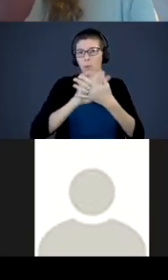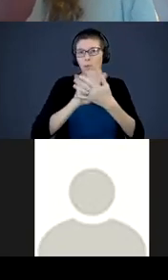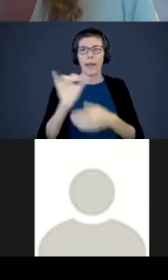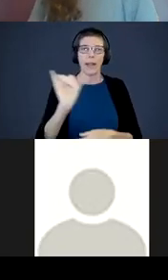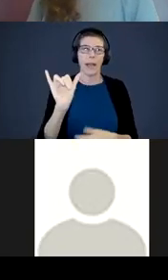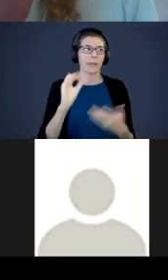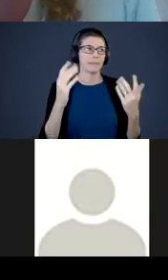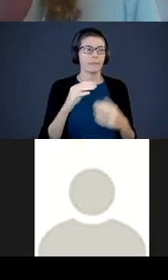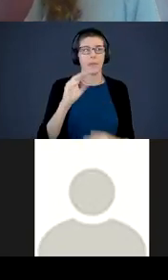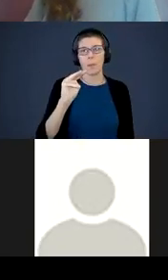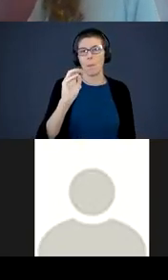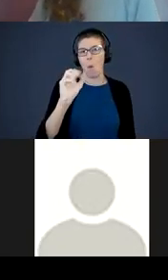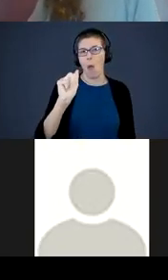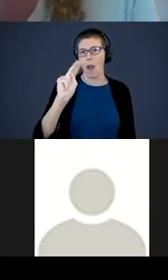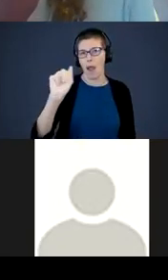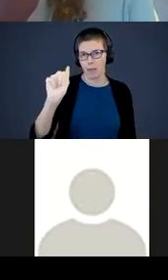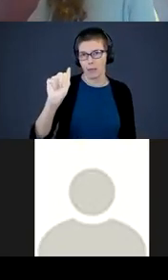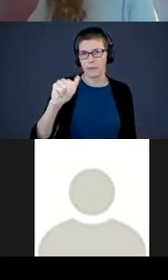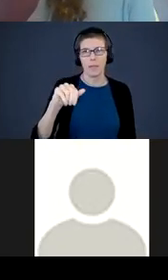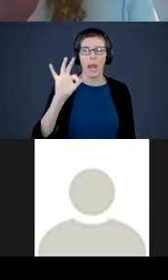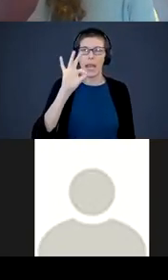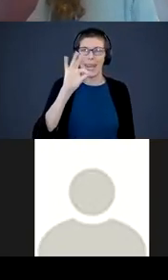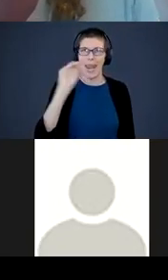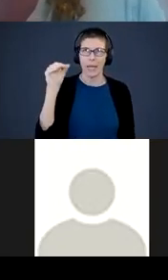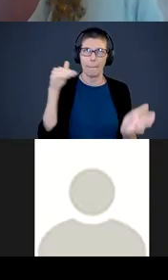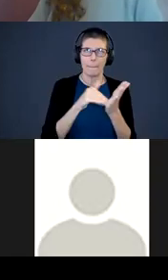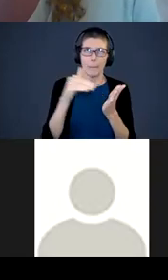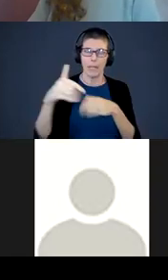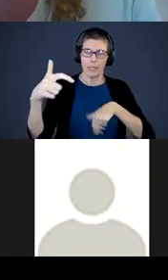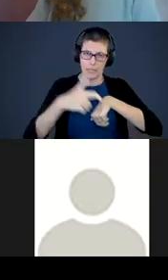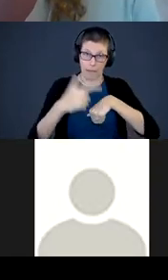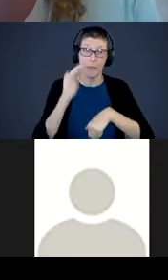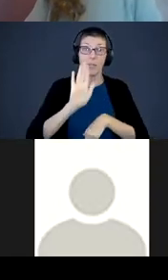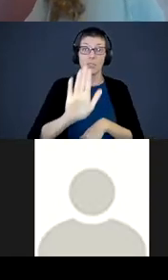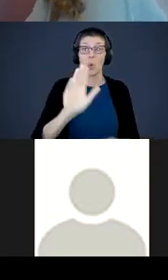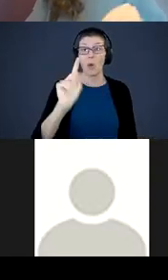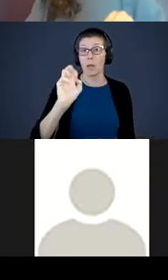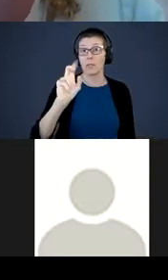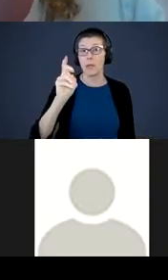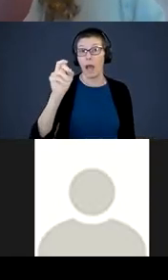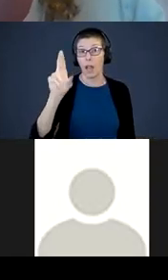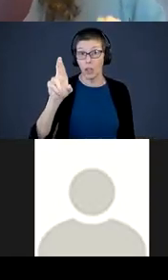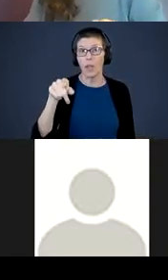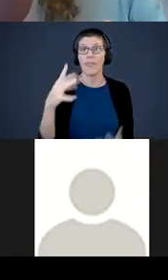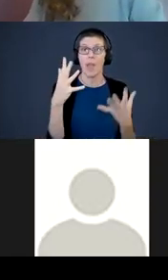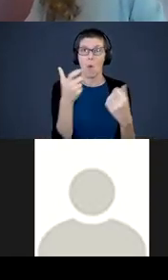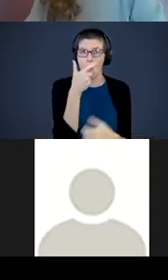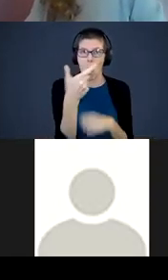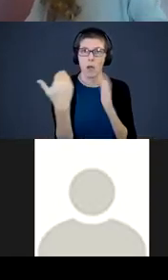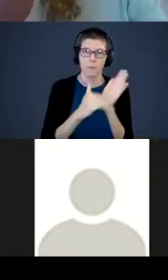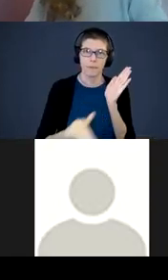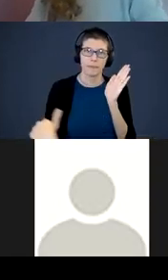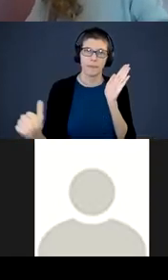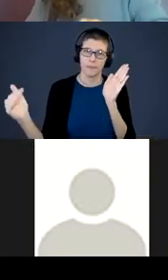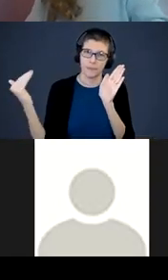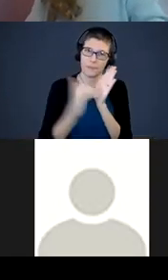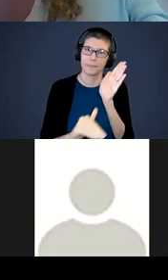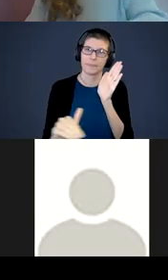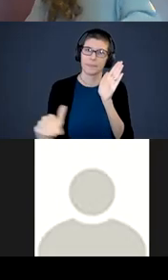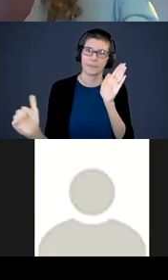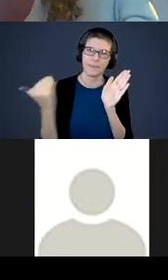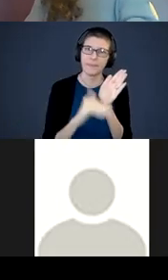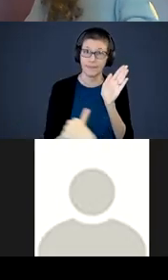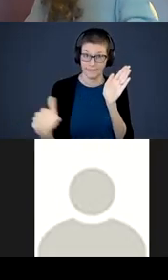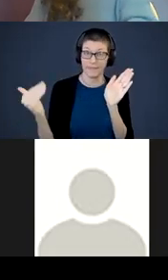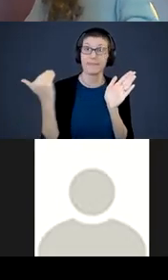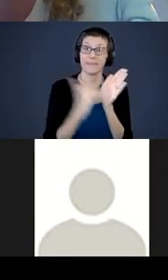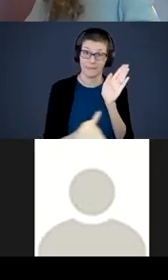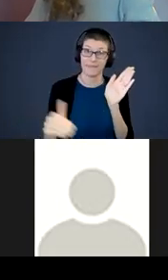Moana like 90 million times because your toddler wanted to see it again and again? Or you read